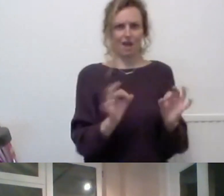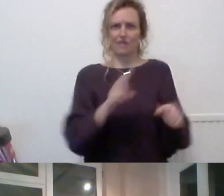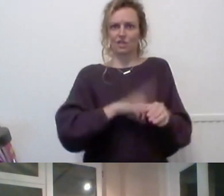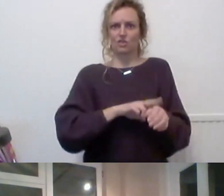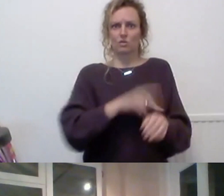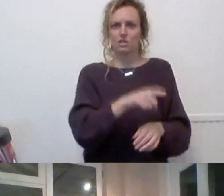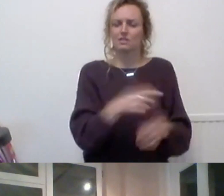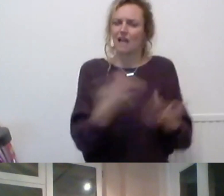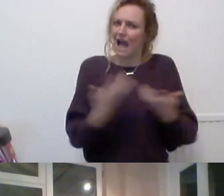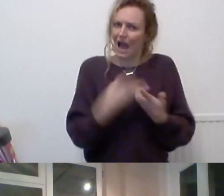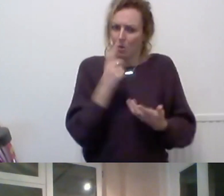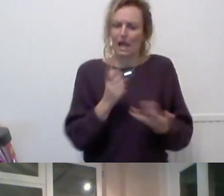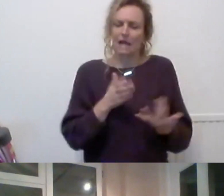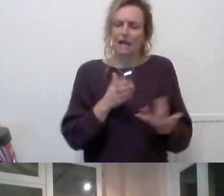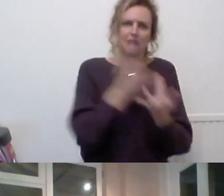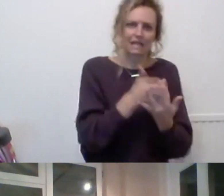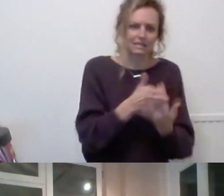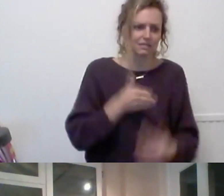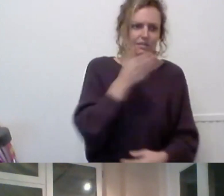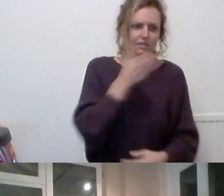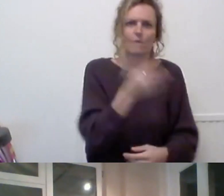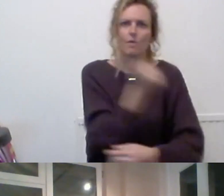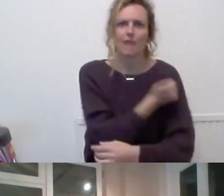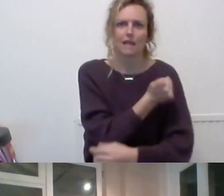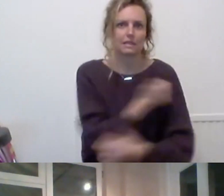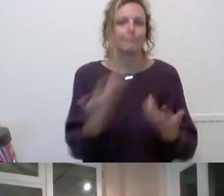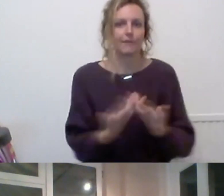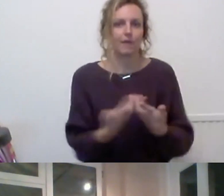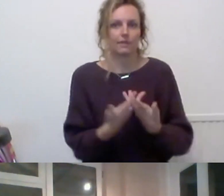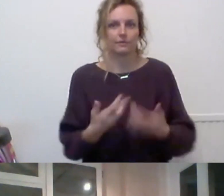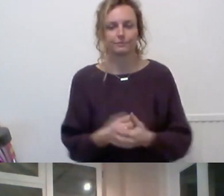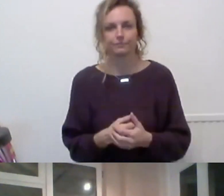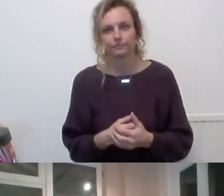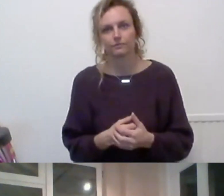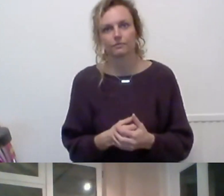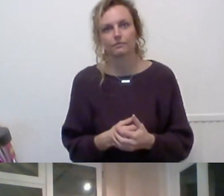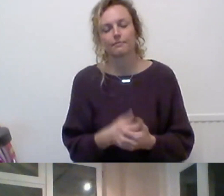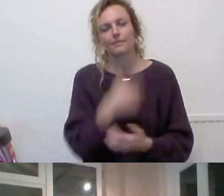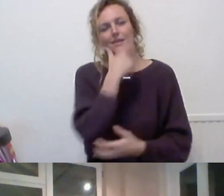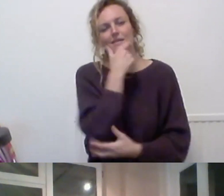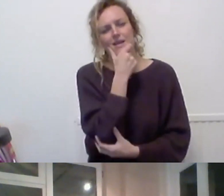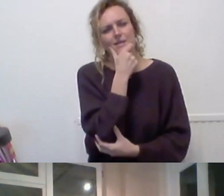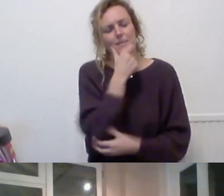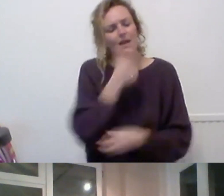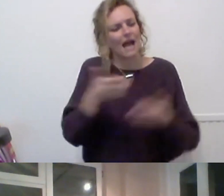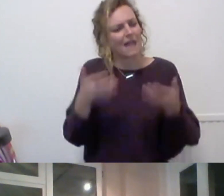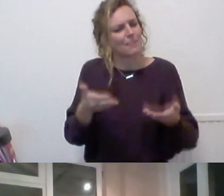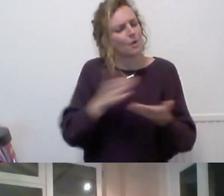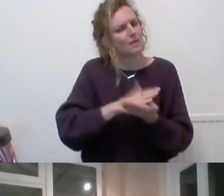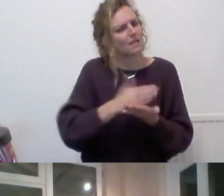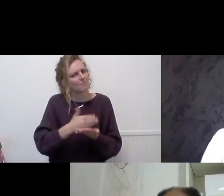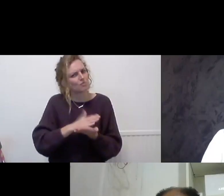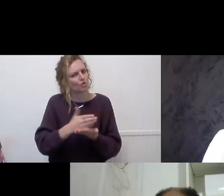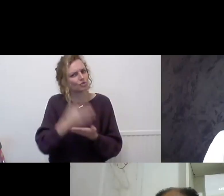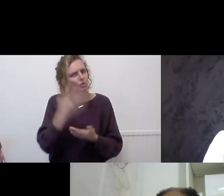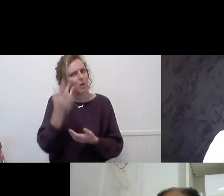either. I'm not sure there is a system for that at the moment. Maybe some of the GPS are more